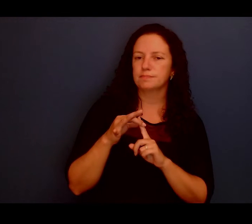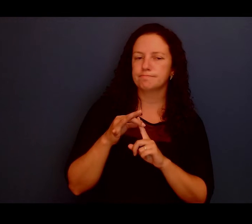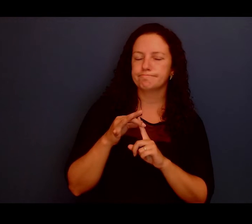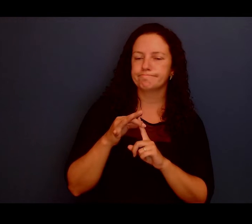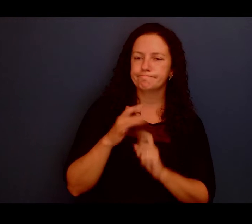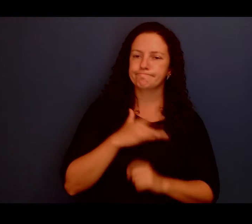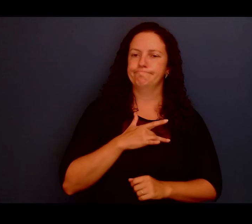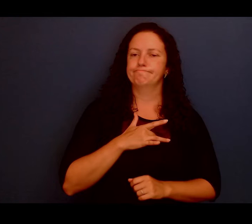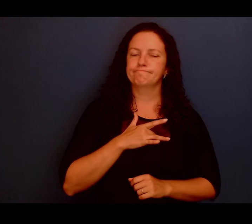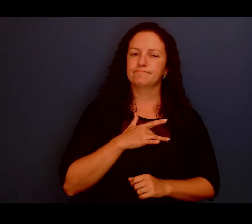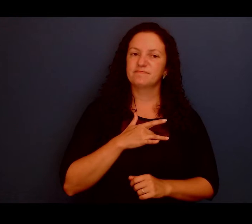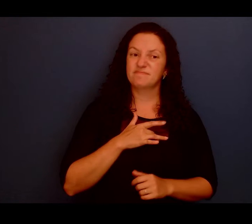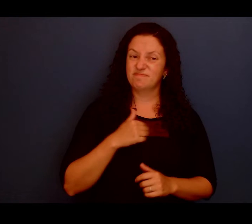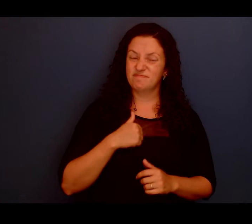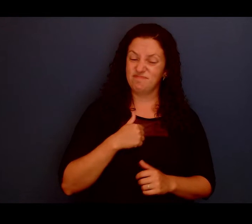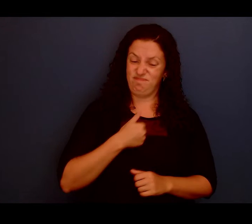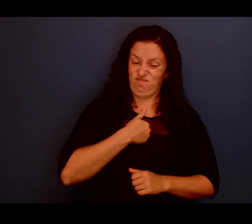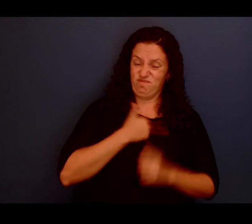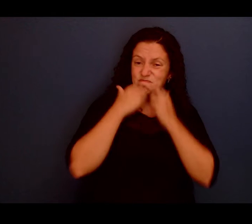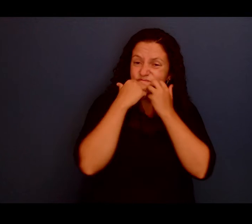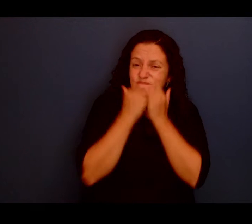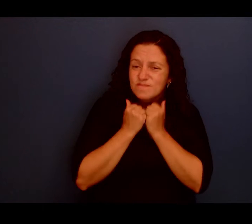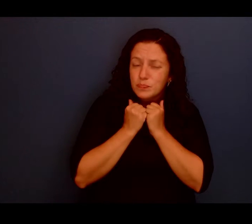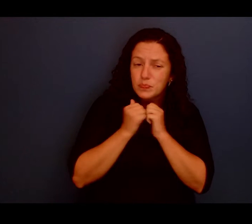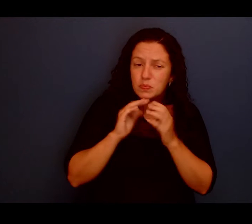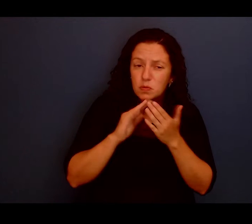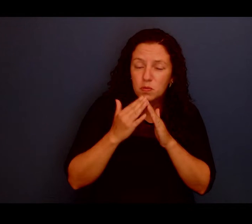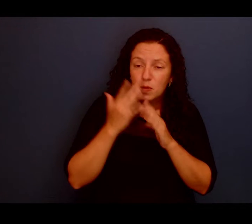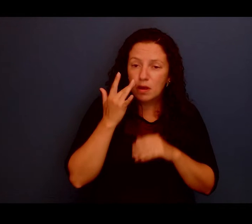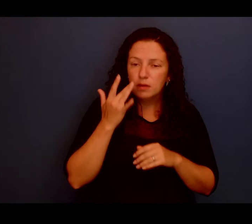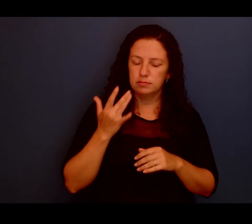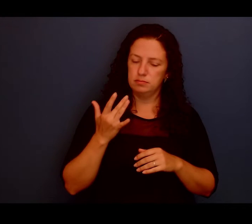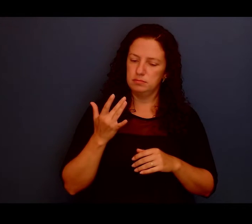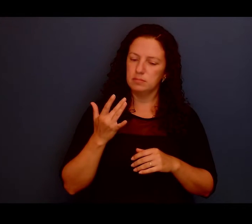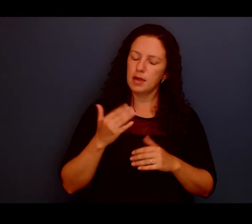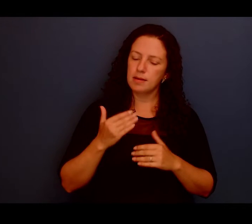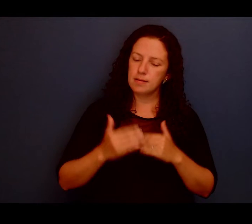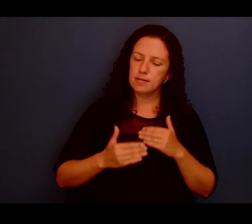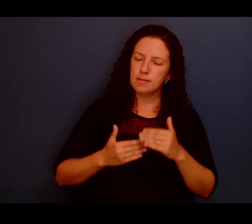It is also special to me personally because it was the starting point of my writing career.